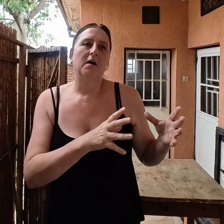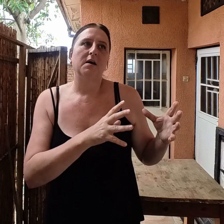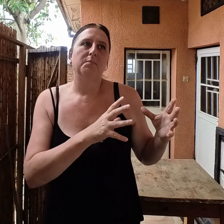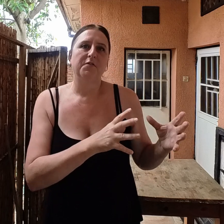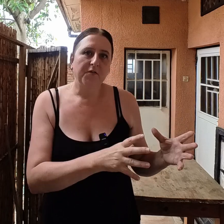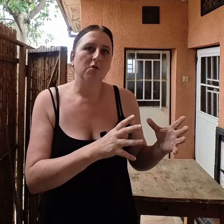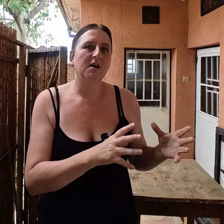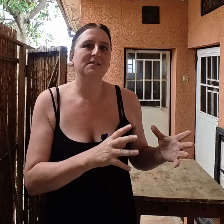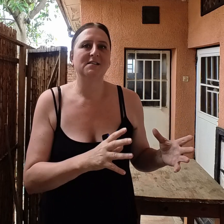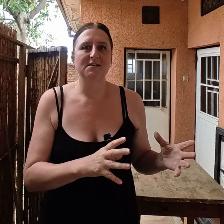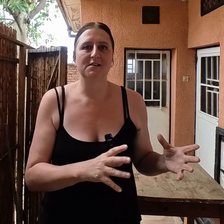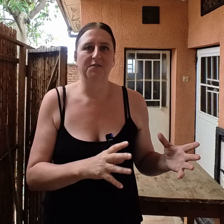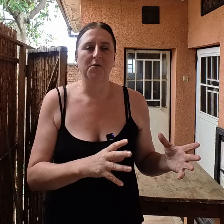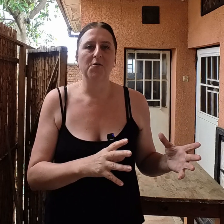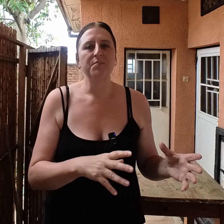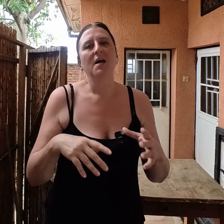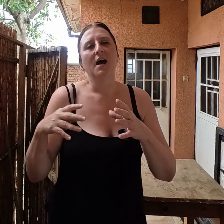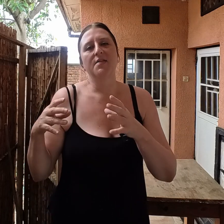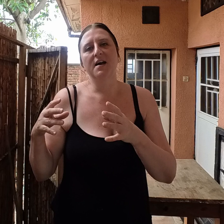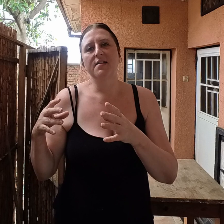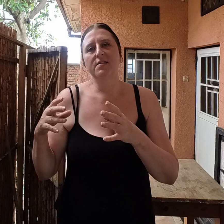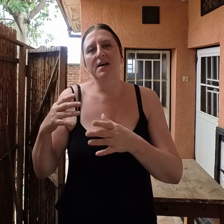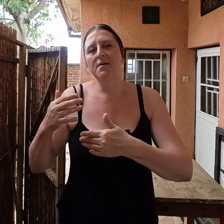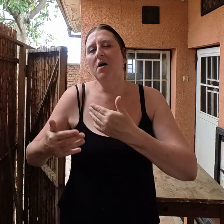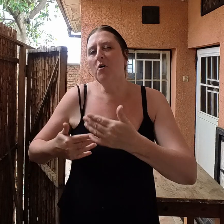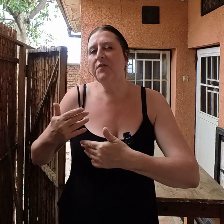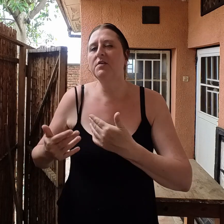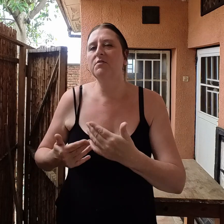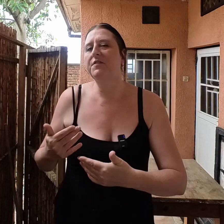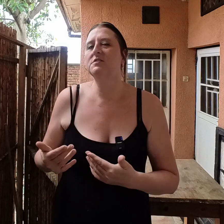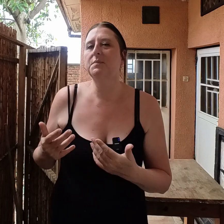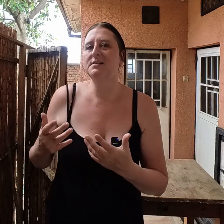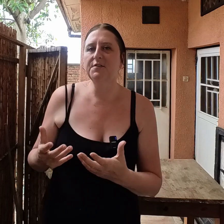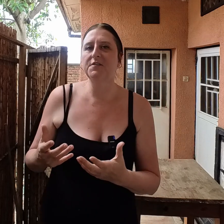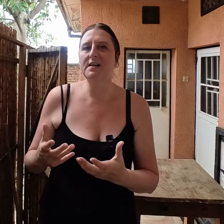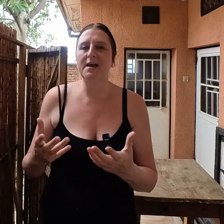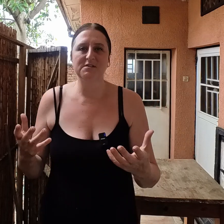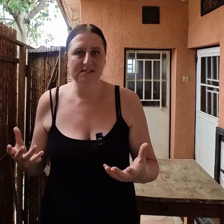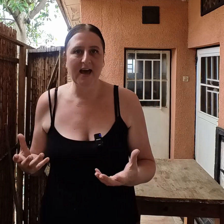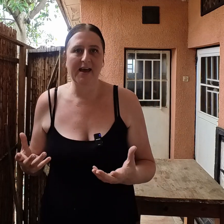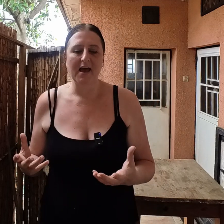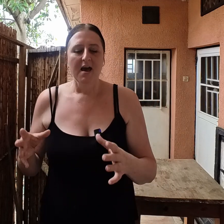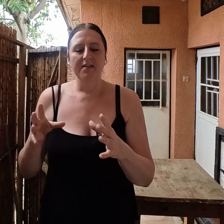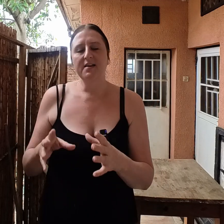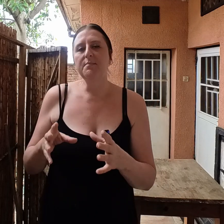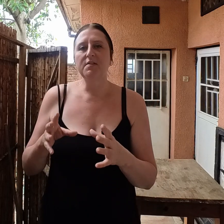by before 1994, and then they're often referred to by a different name today. And the name that